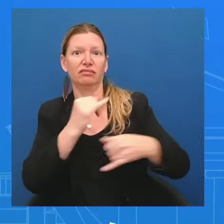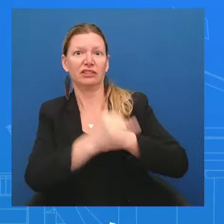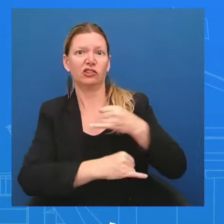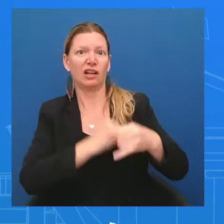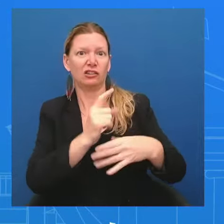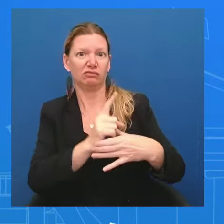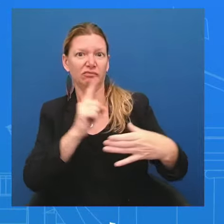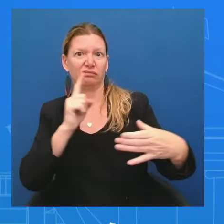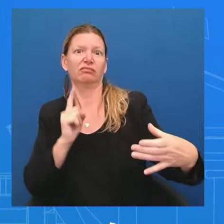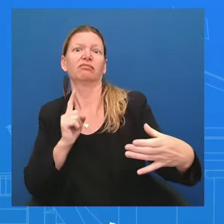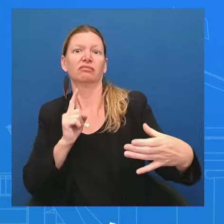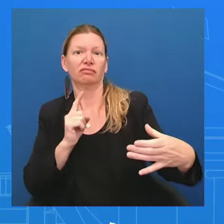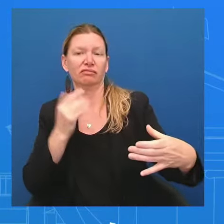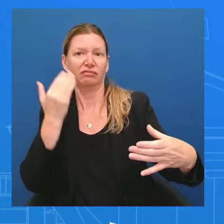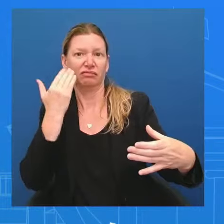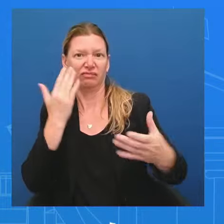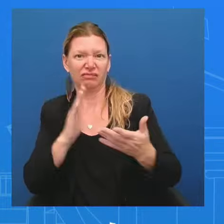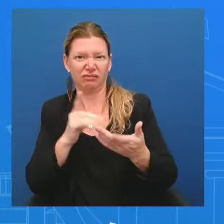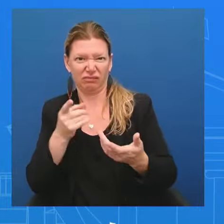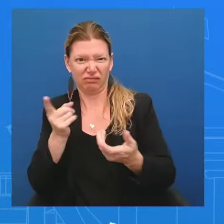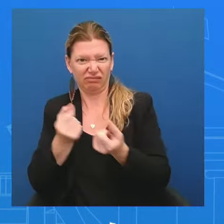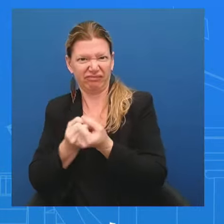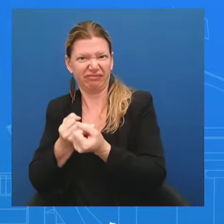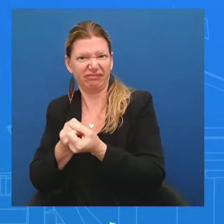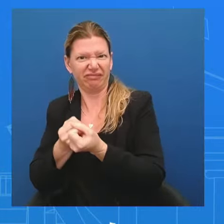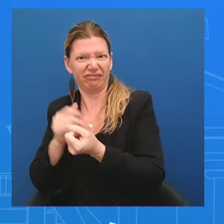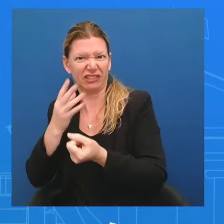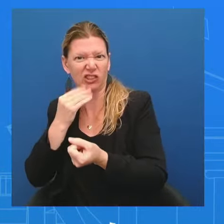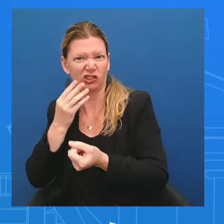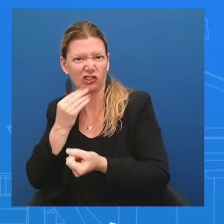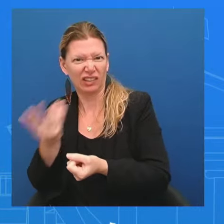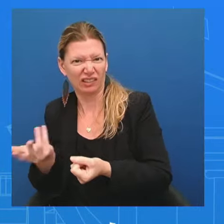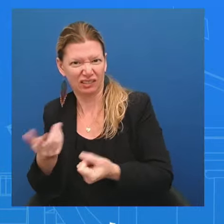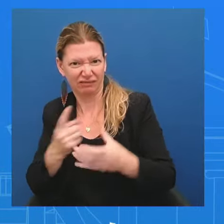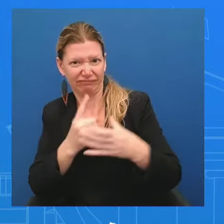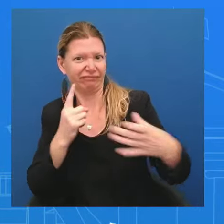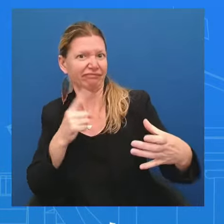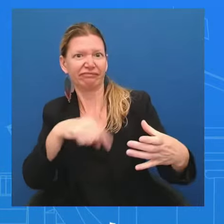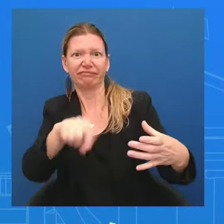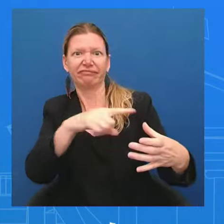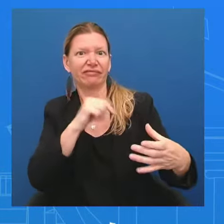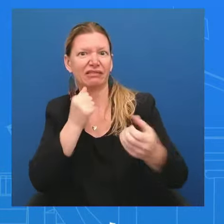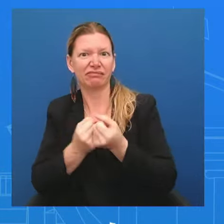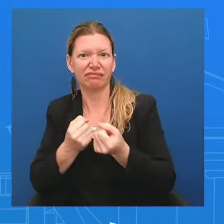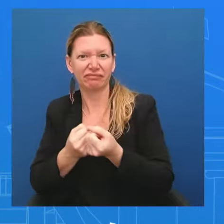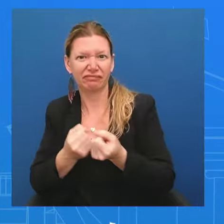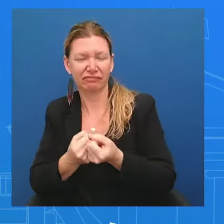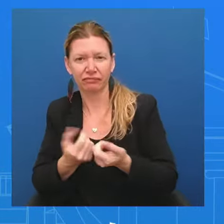Mr. Kirby: One of the things, and one of the things that we've talked about with the Israelis are about the manner in which some of these operations